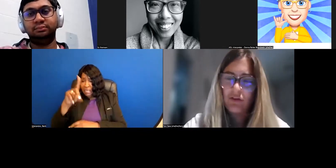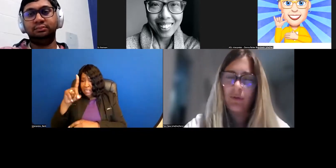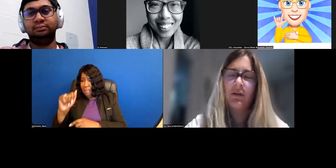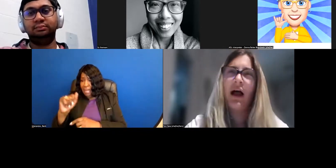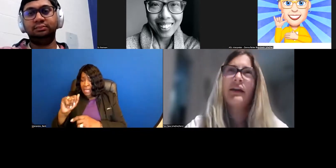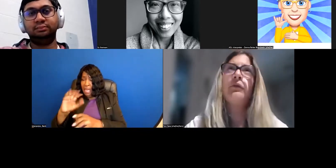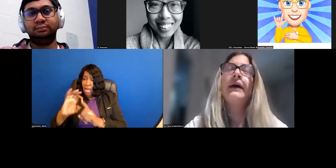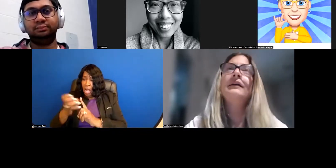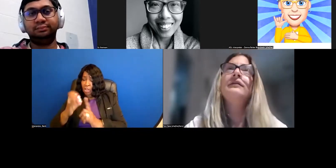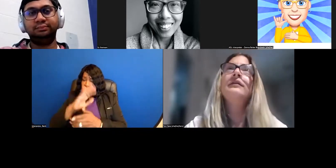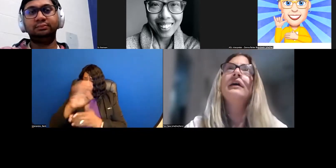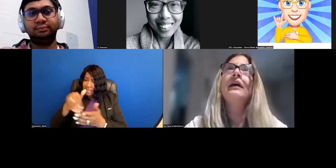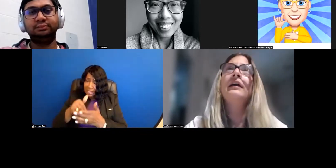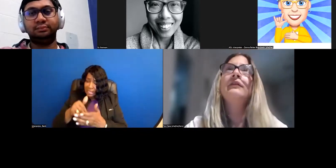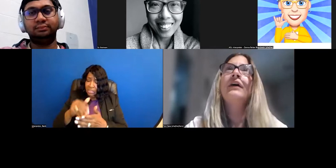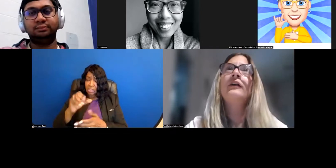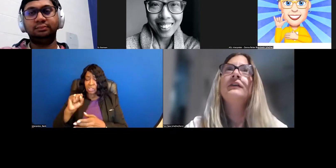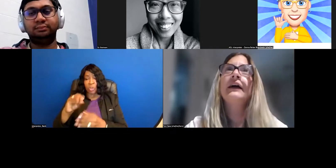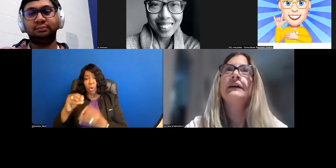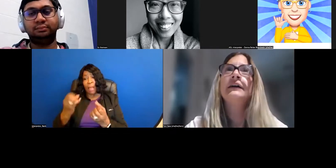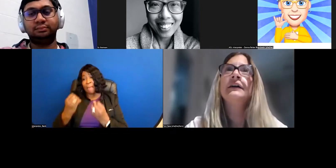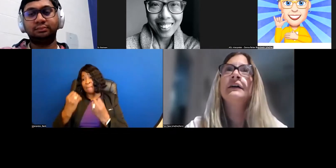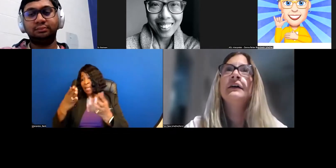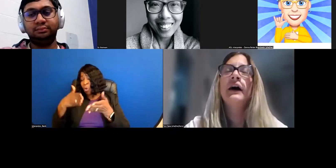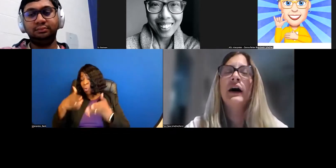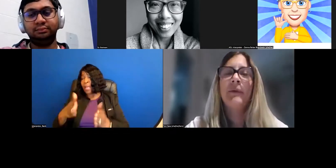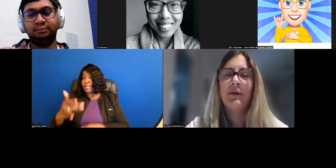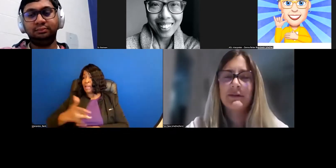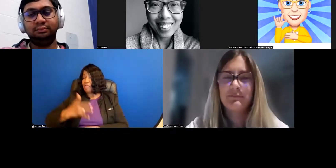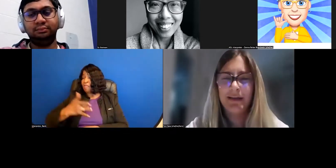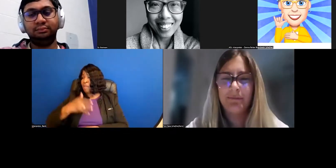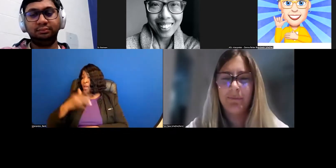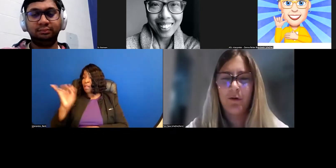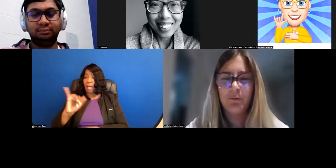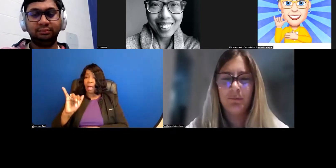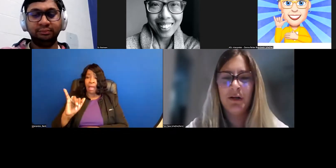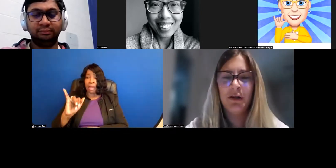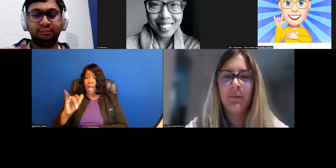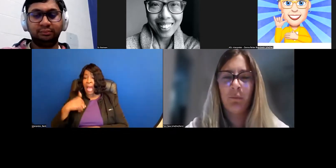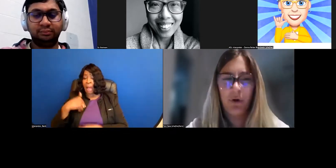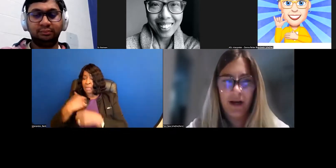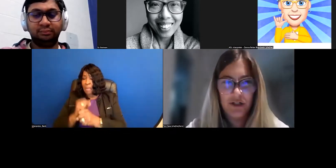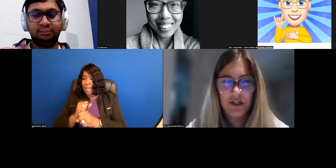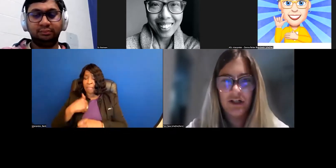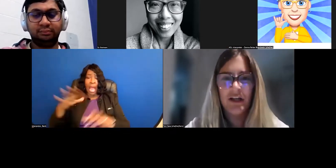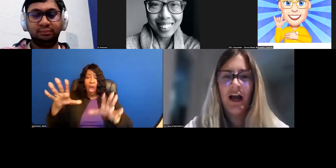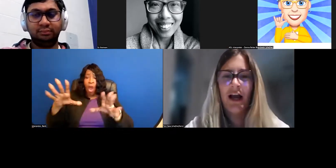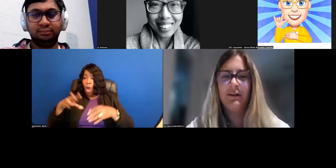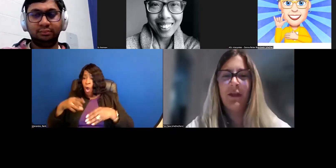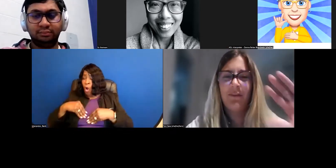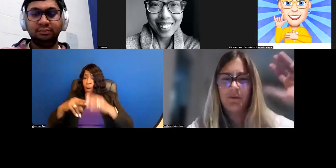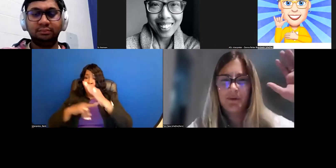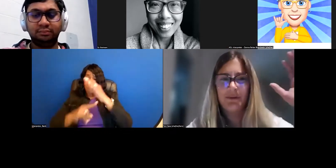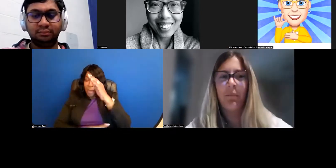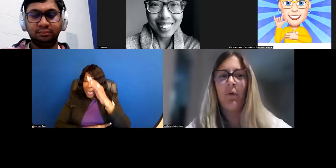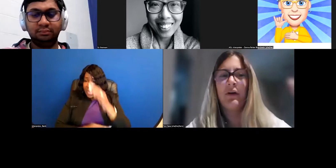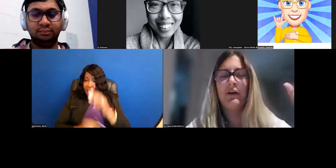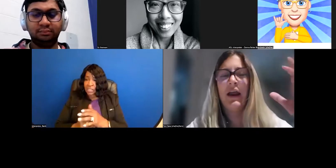So in a lot of ways it felt like I was making my own bridge. I knew that this was important